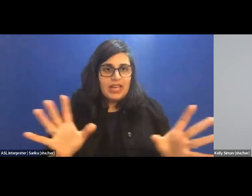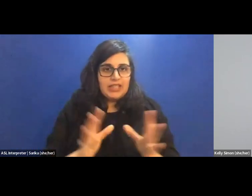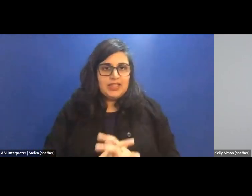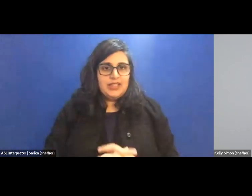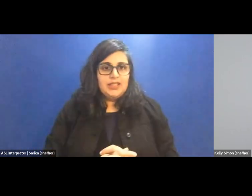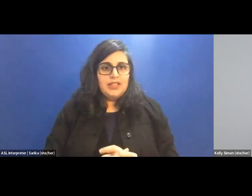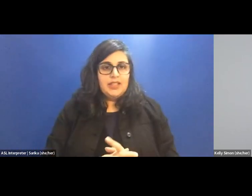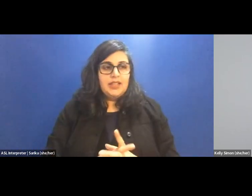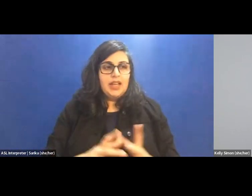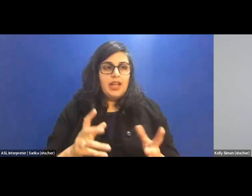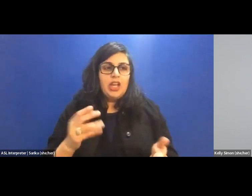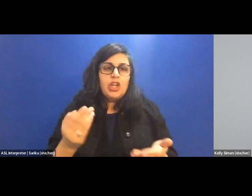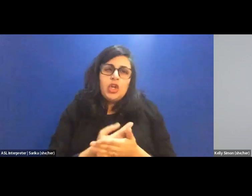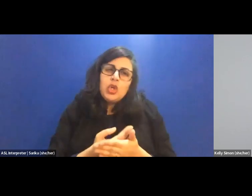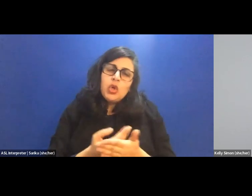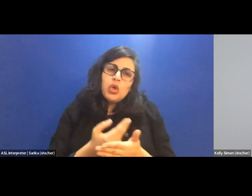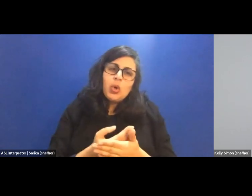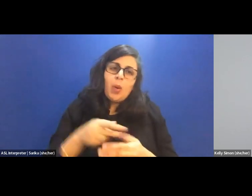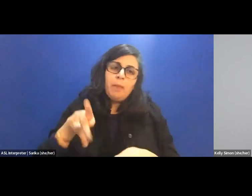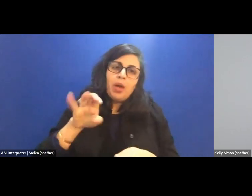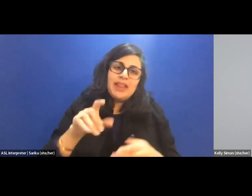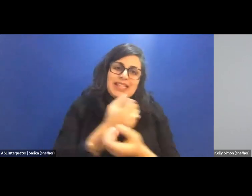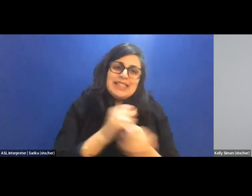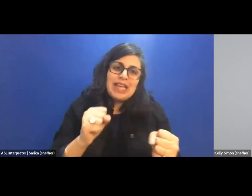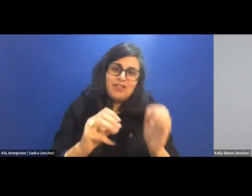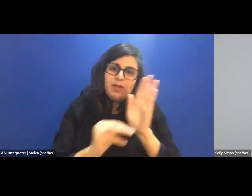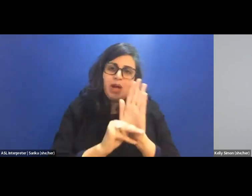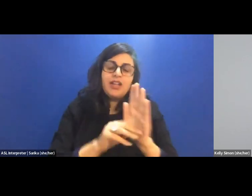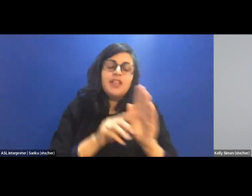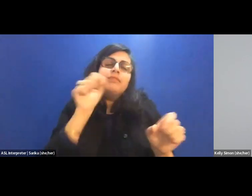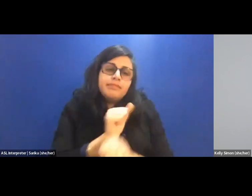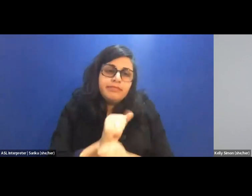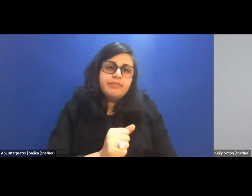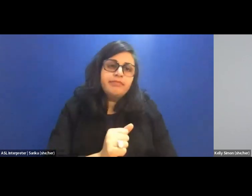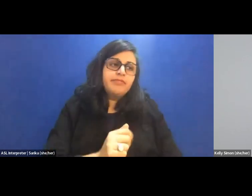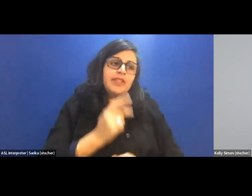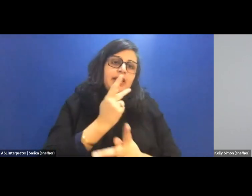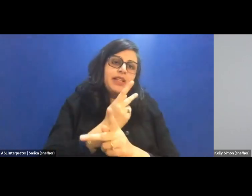deescalation systems, not violent ones. And invest in new public safety